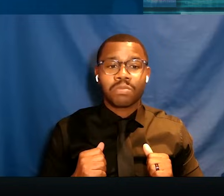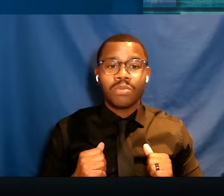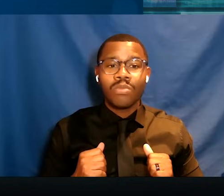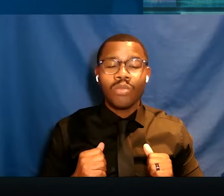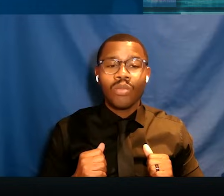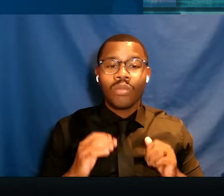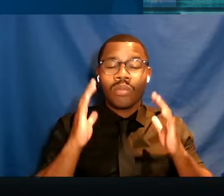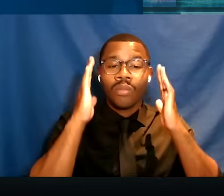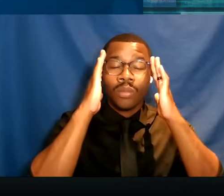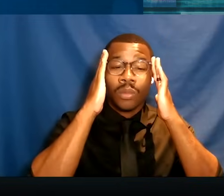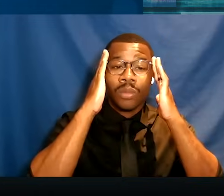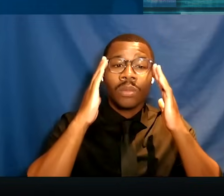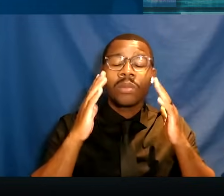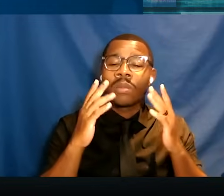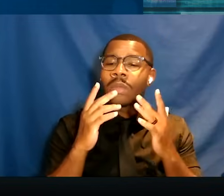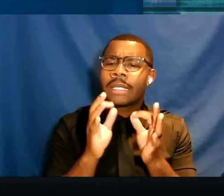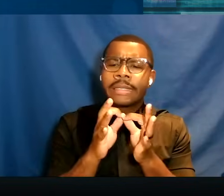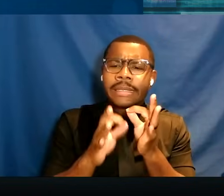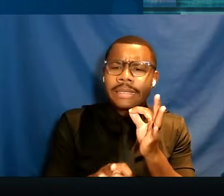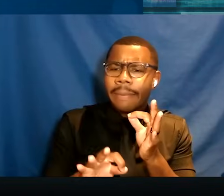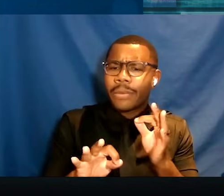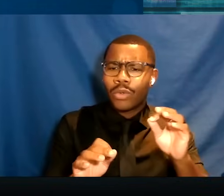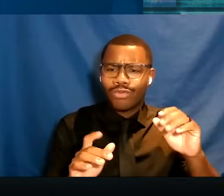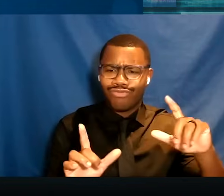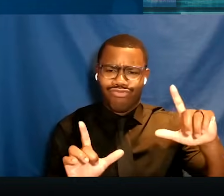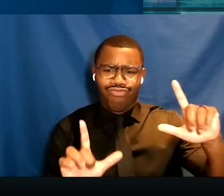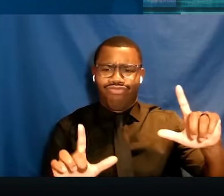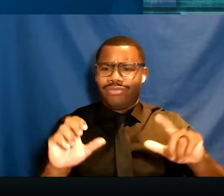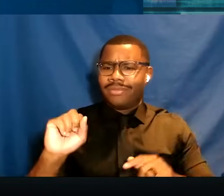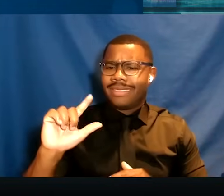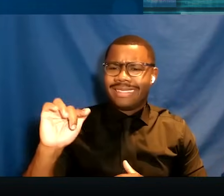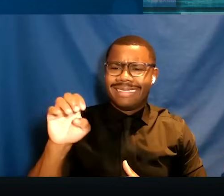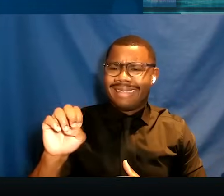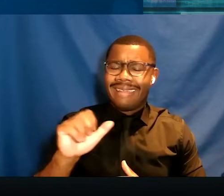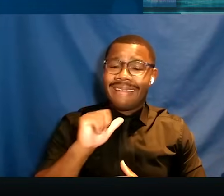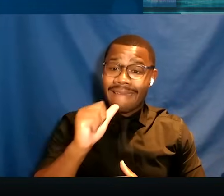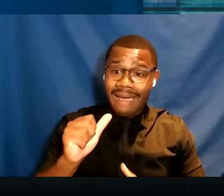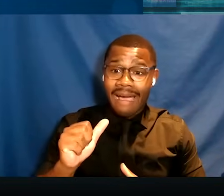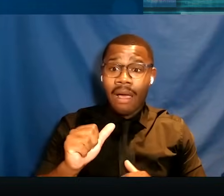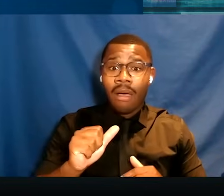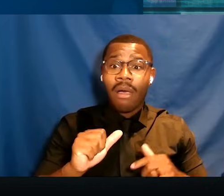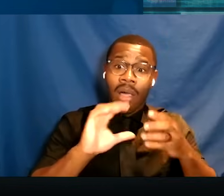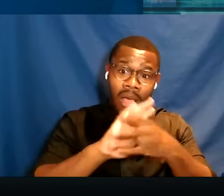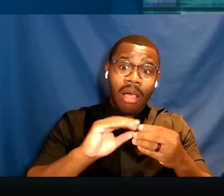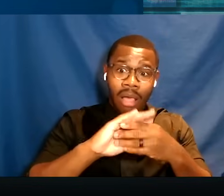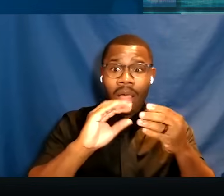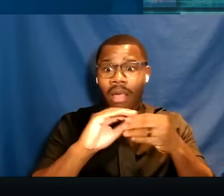a very simple slate, not a million different things. And you also, and I did this last week, first audition I got